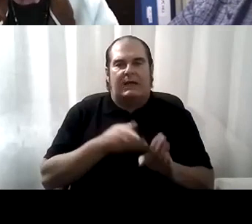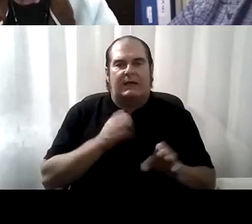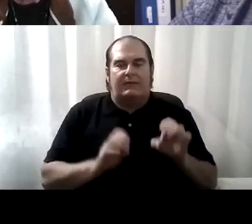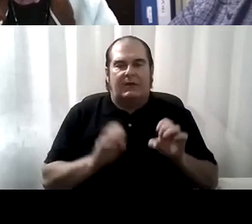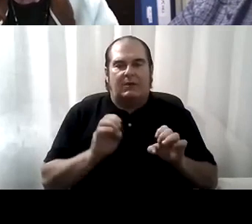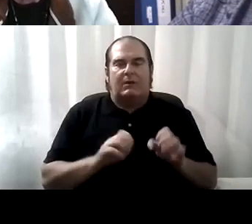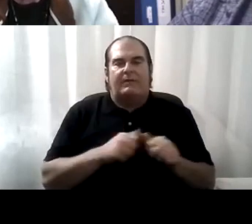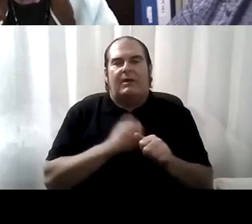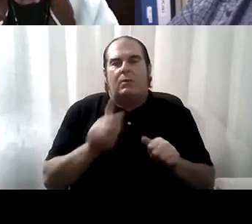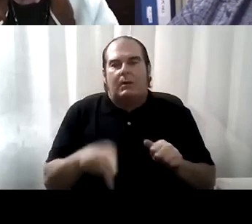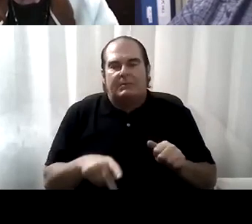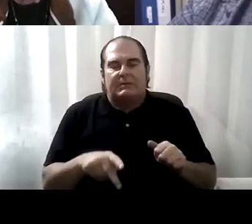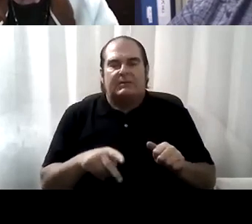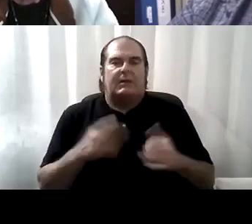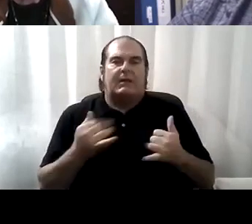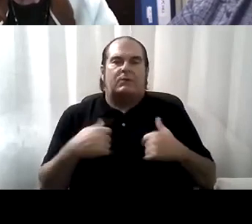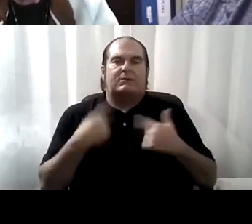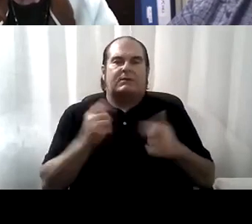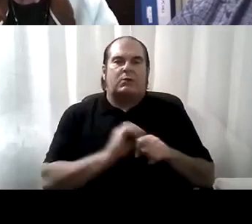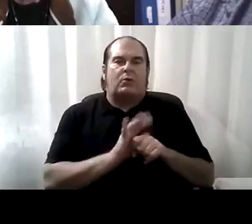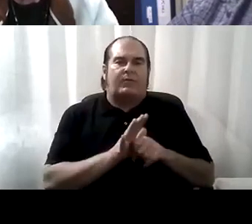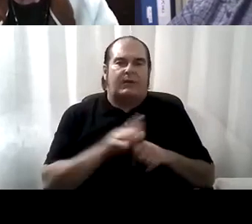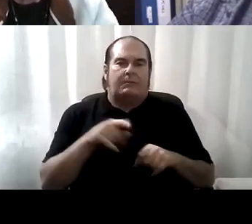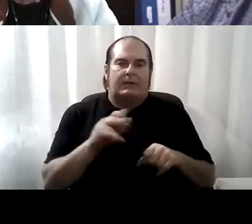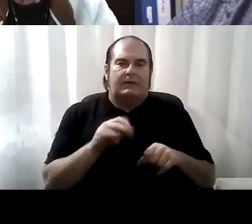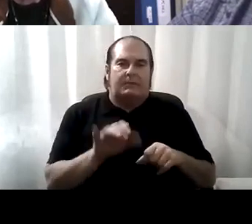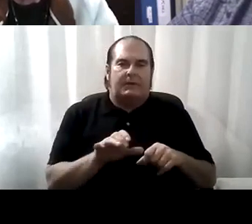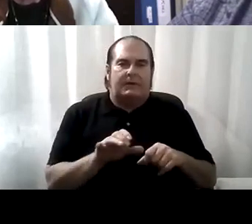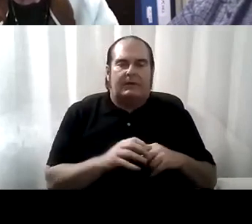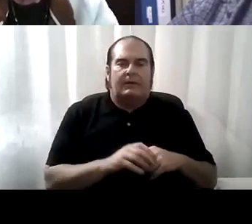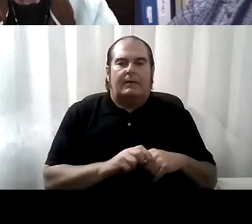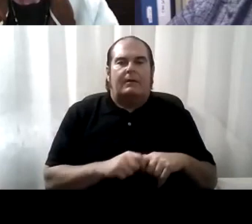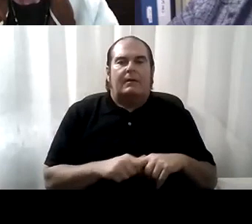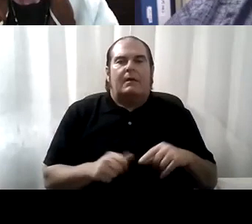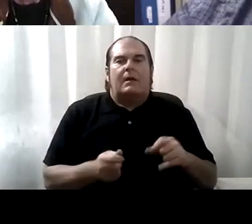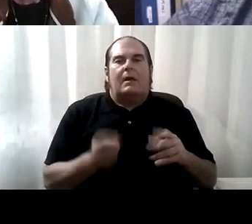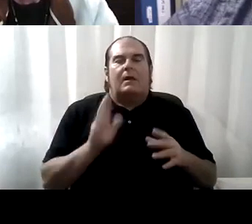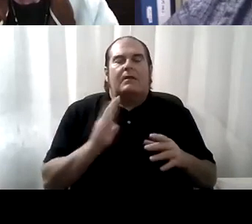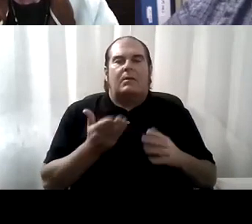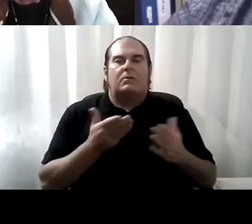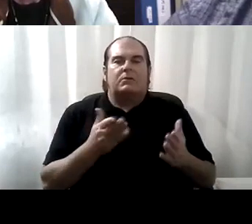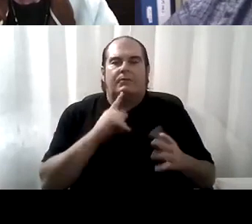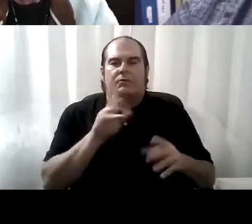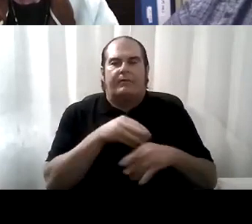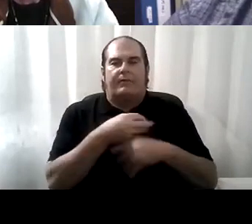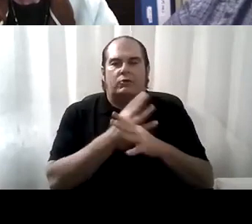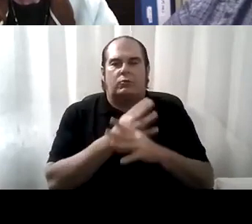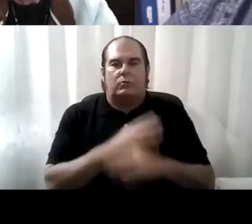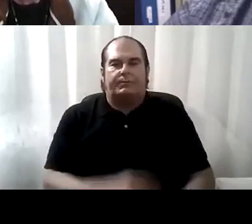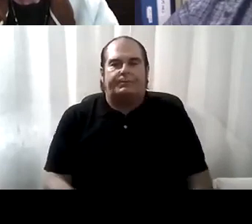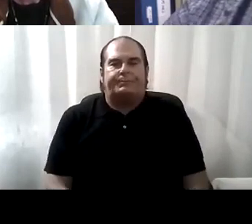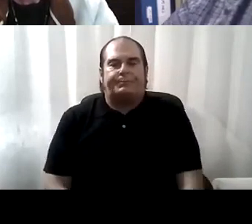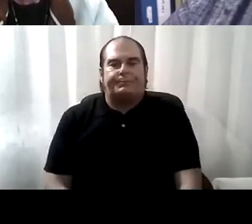And now since the pandemic, a lot of our services are now done virtual.